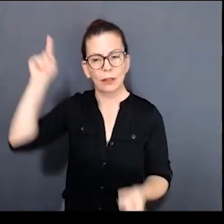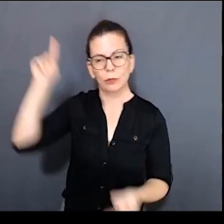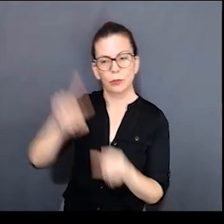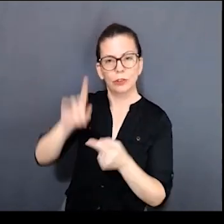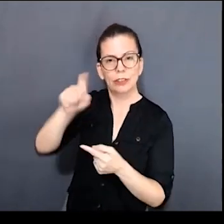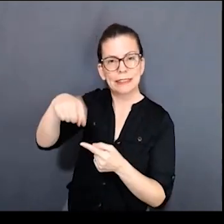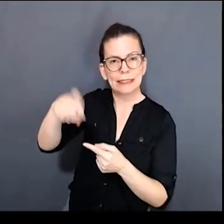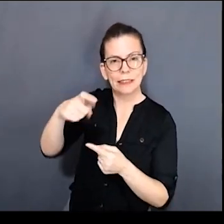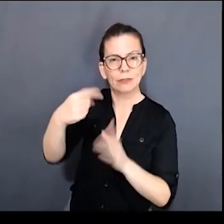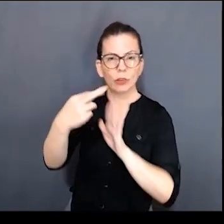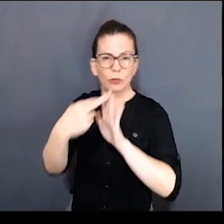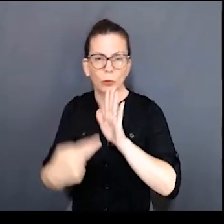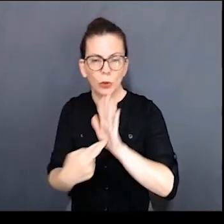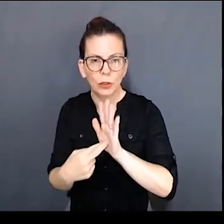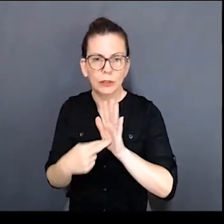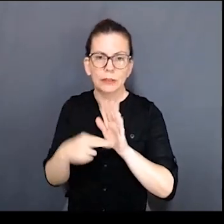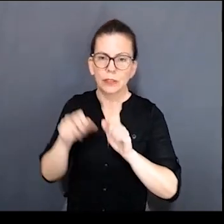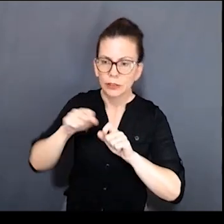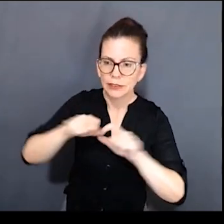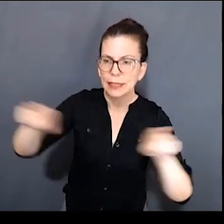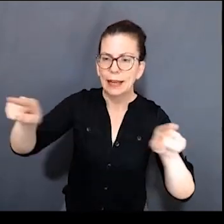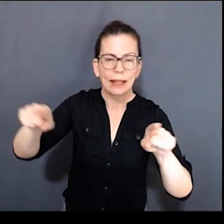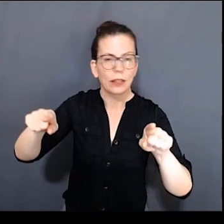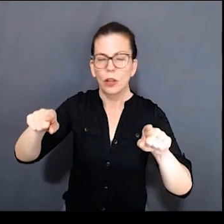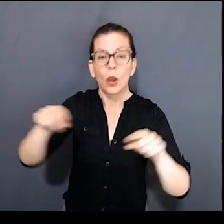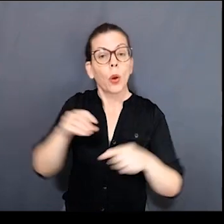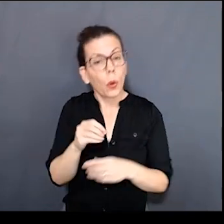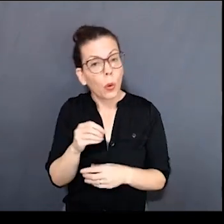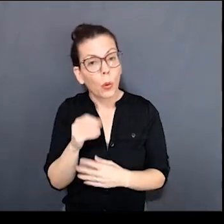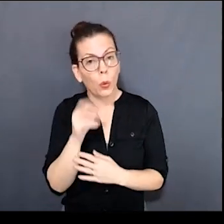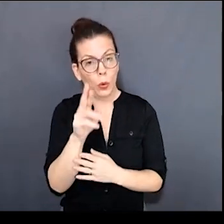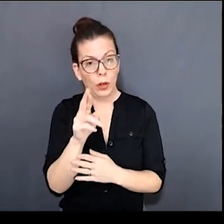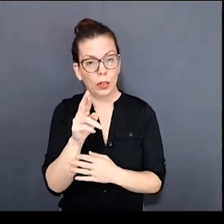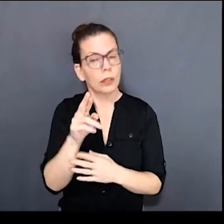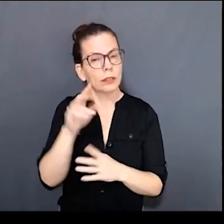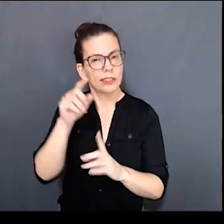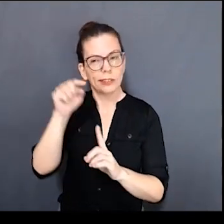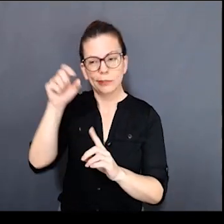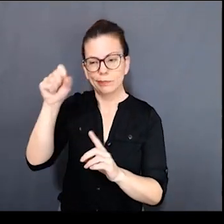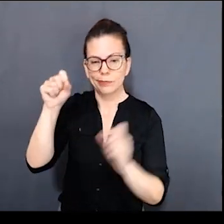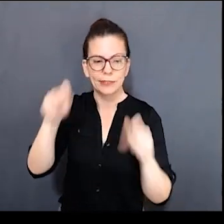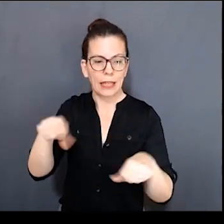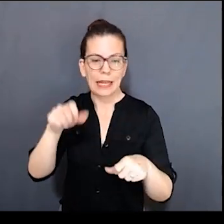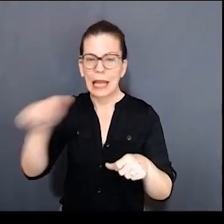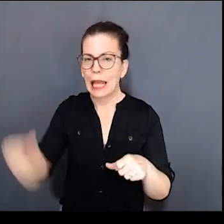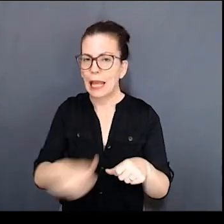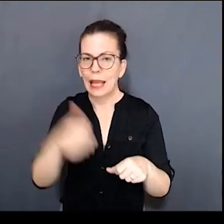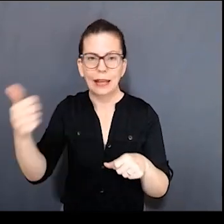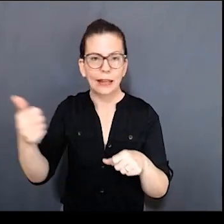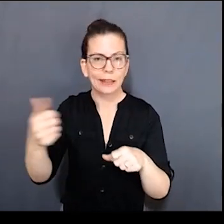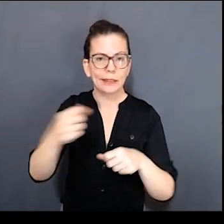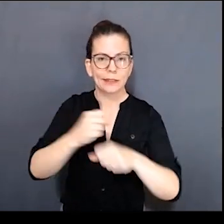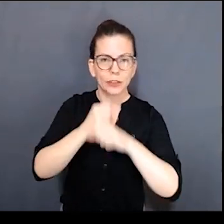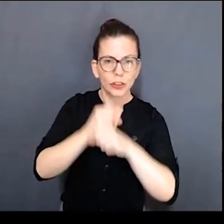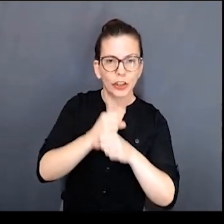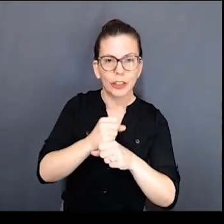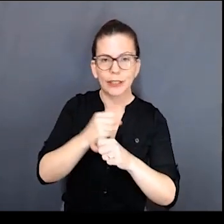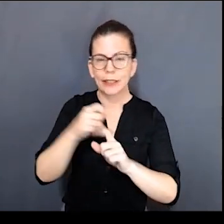for truckloads, basically sending people over or essentially any security or Bastion hosts